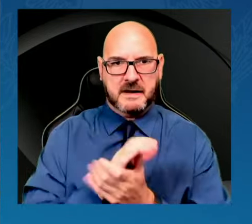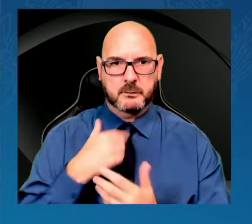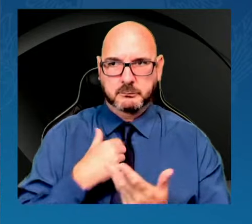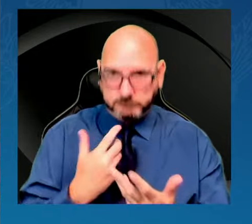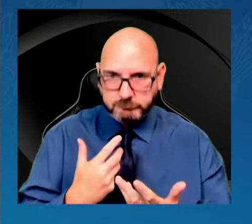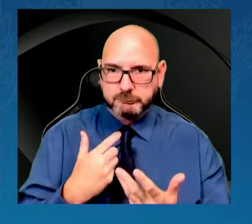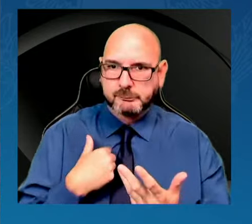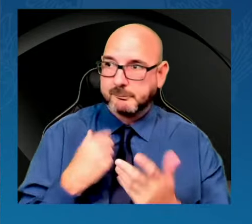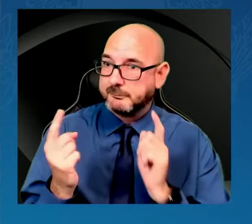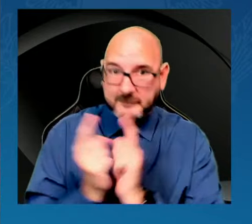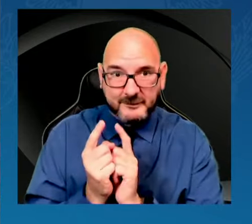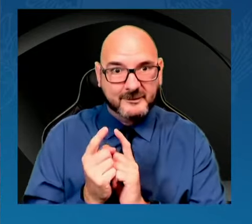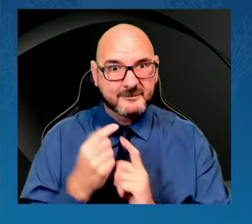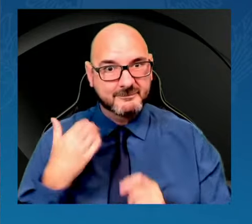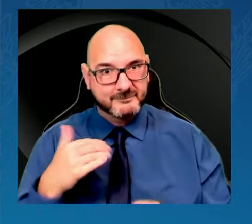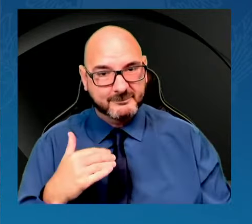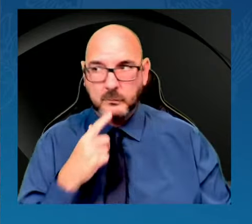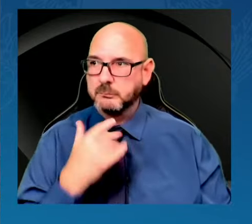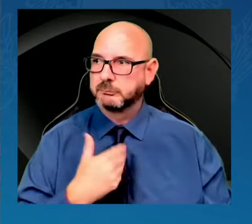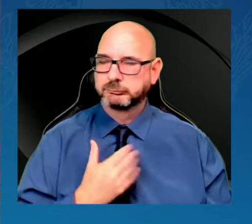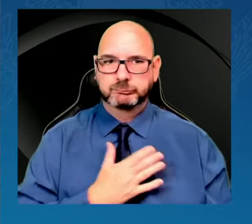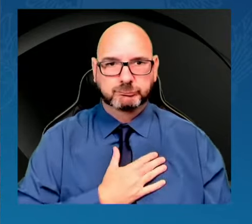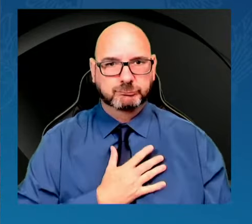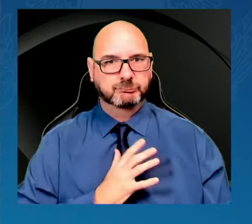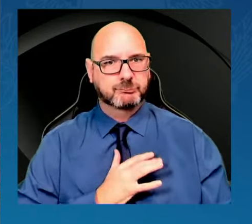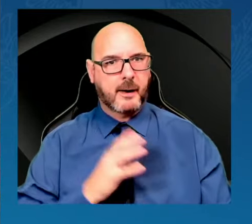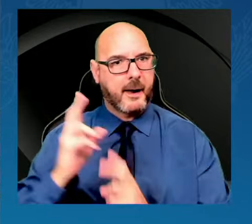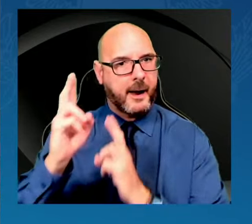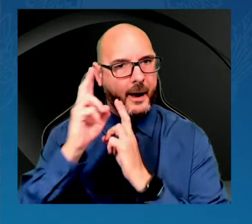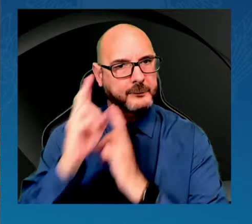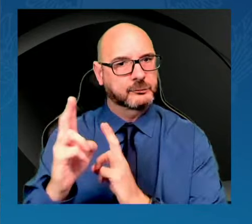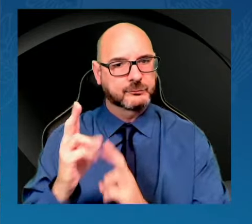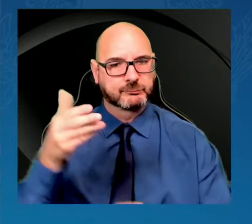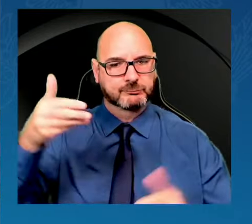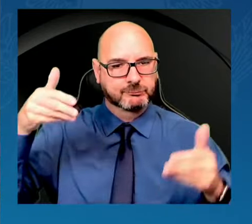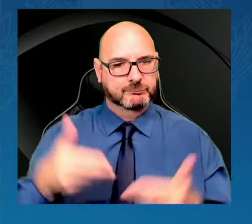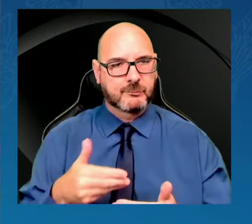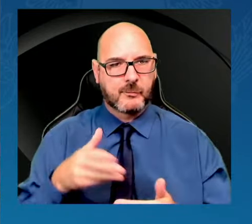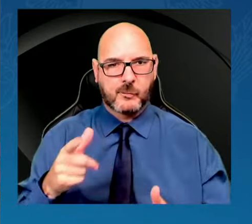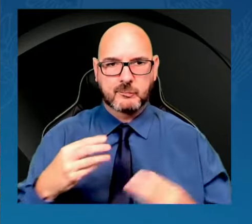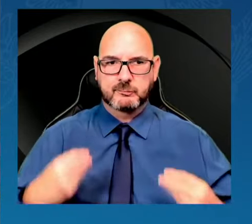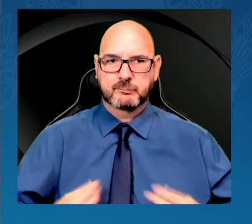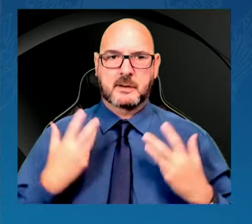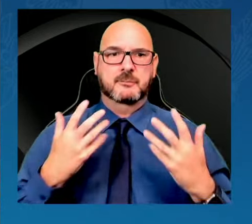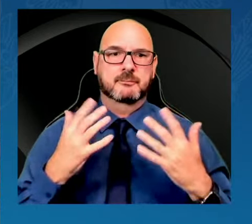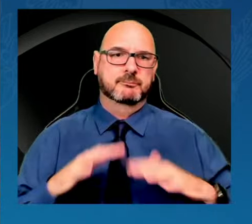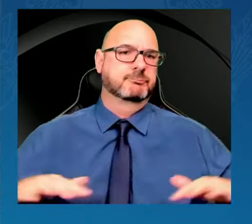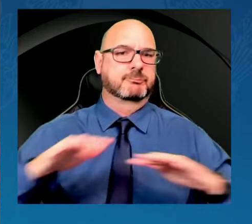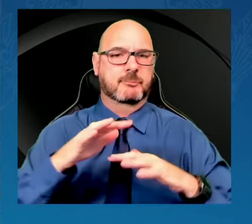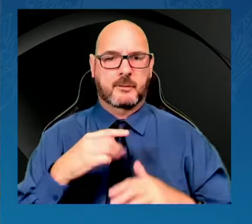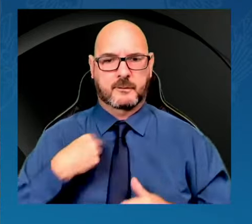to introduce a woman who has inspired so many of us, and most importantly, girls across the country